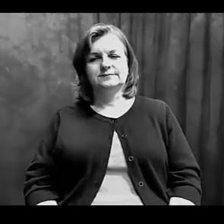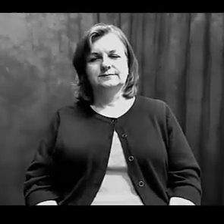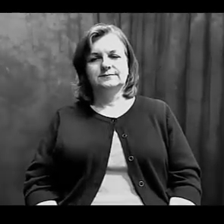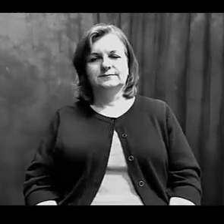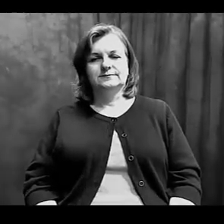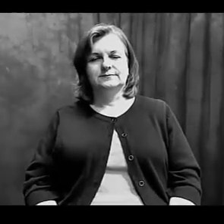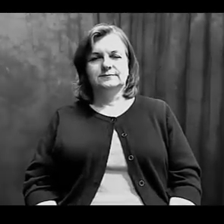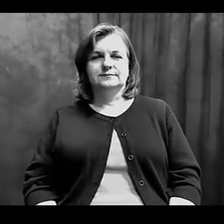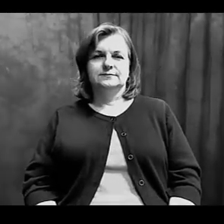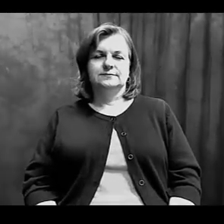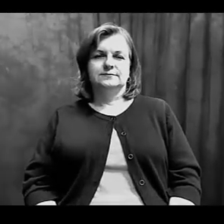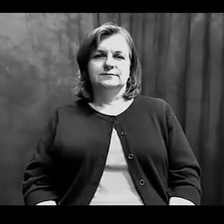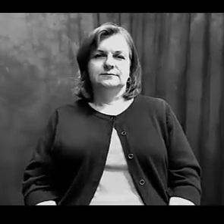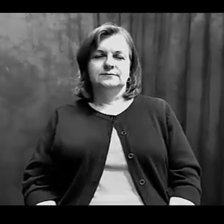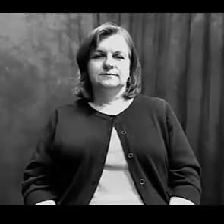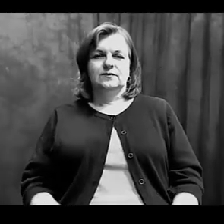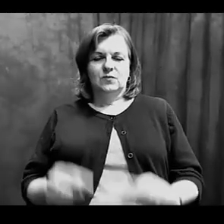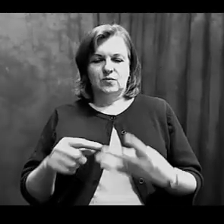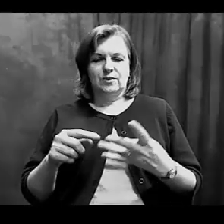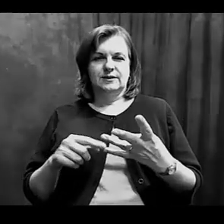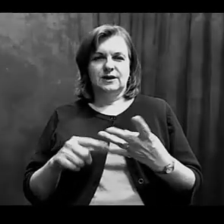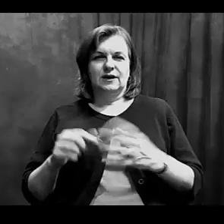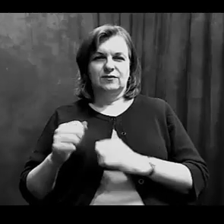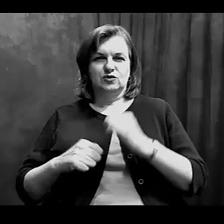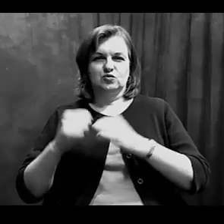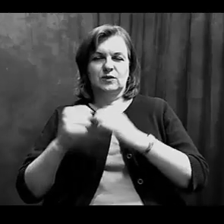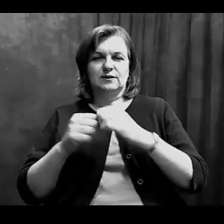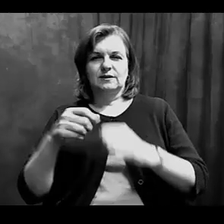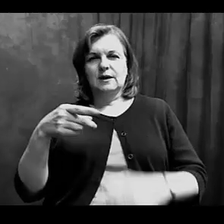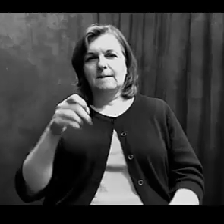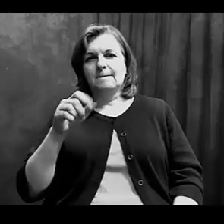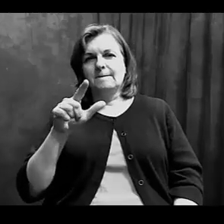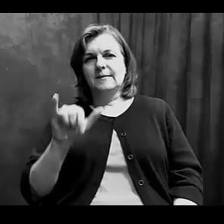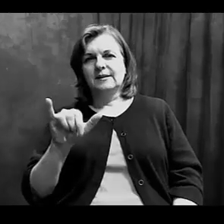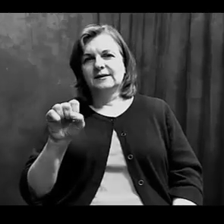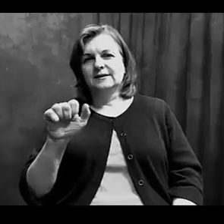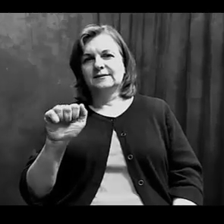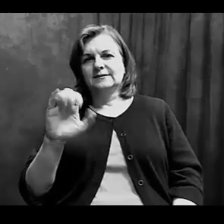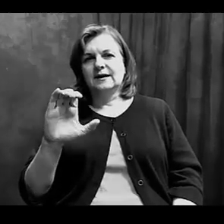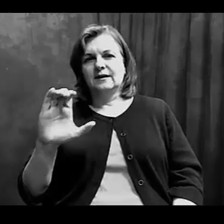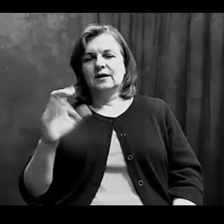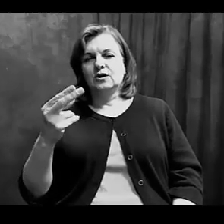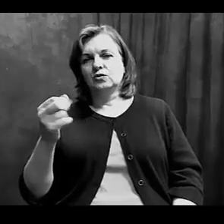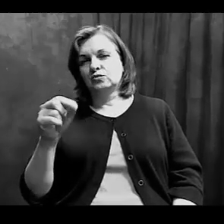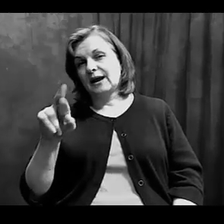so what we're looking at is in the case of our structural polysaccharides